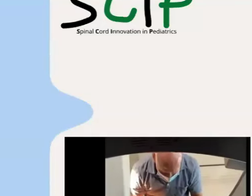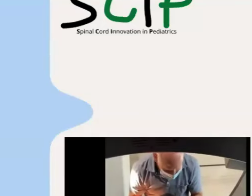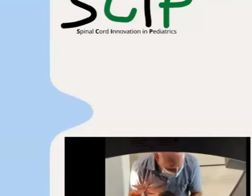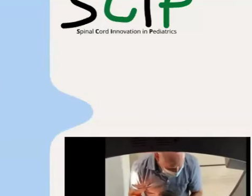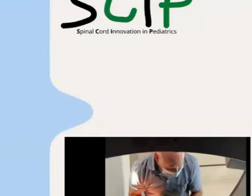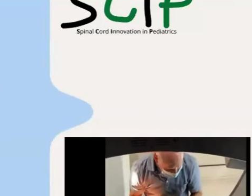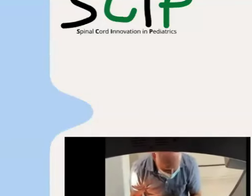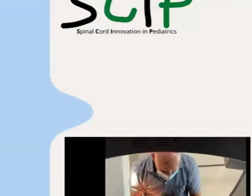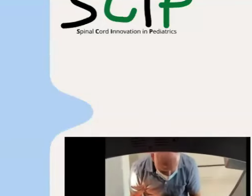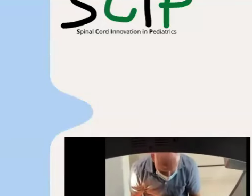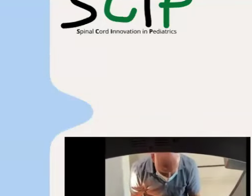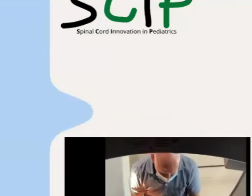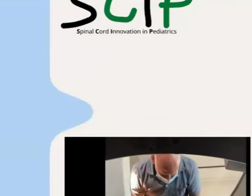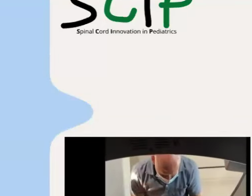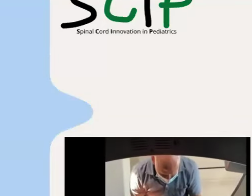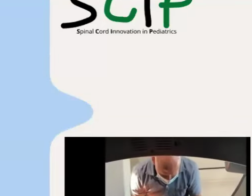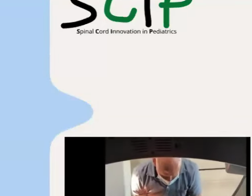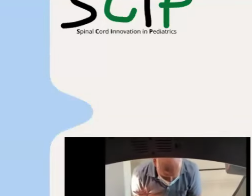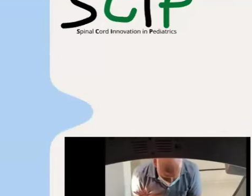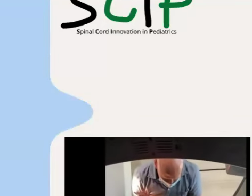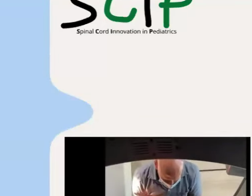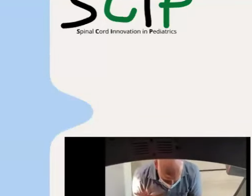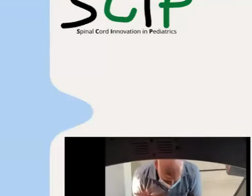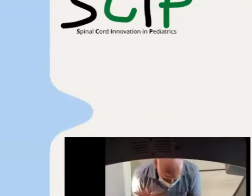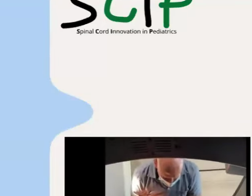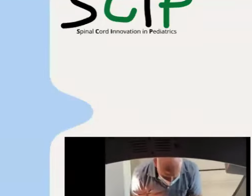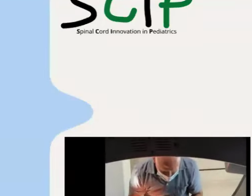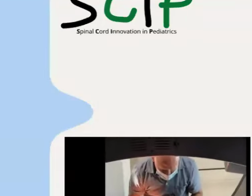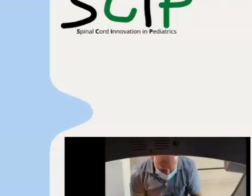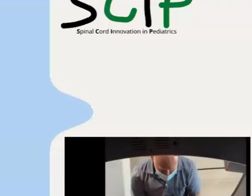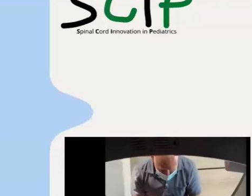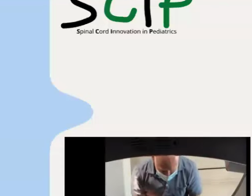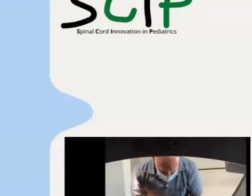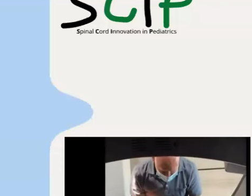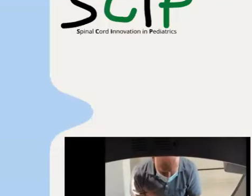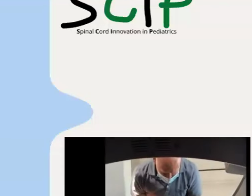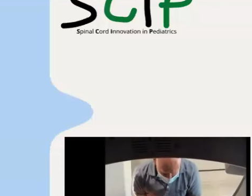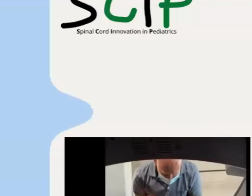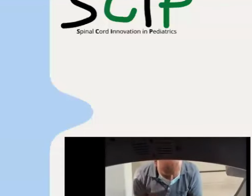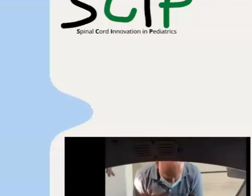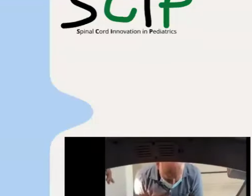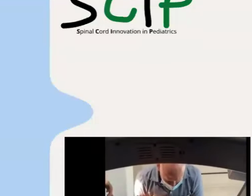after having undergone standard of care physical therapy his entire life. Now, if they're limited to standard of care,